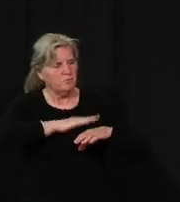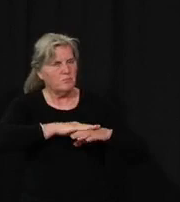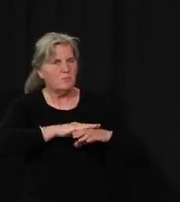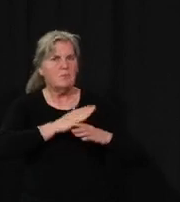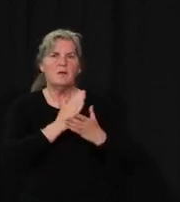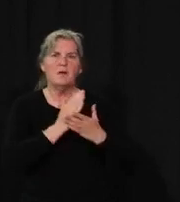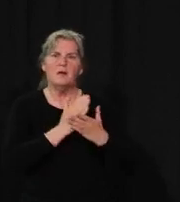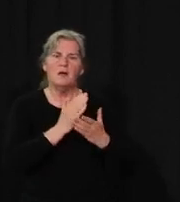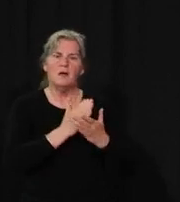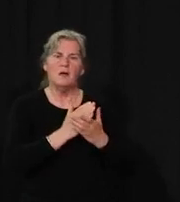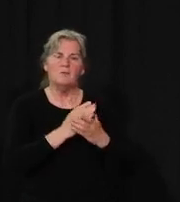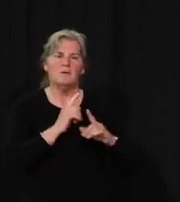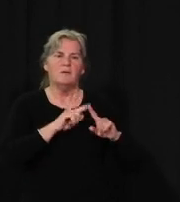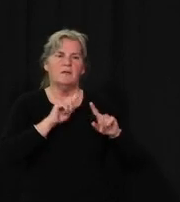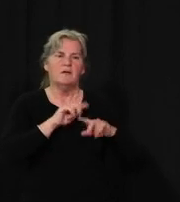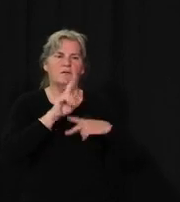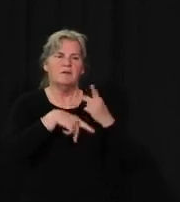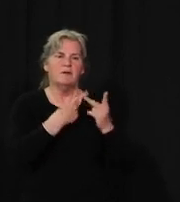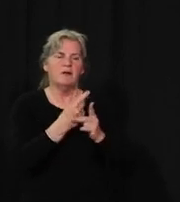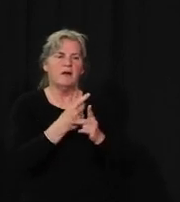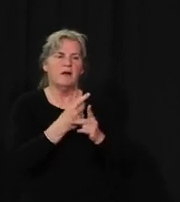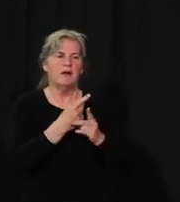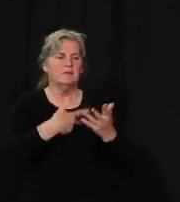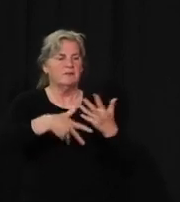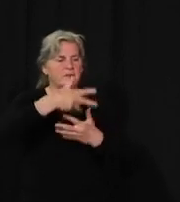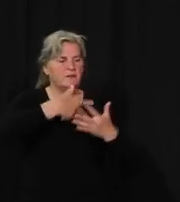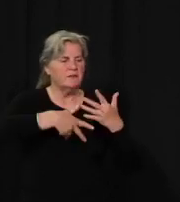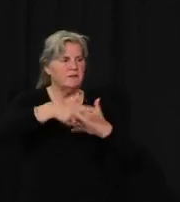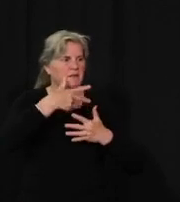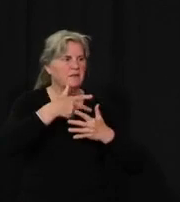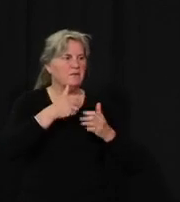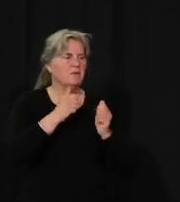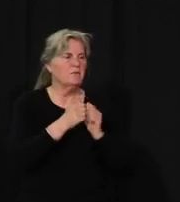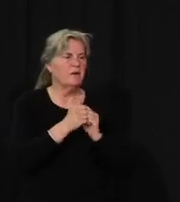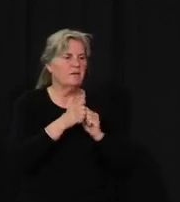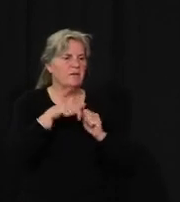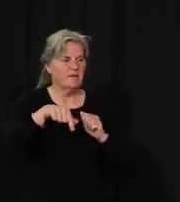about different types of gatherings that might happen wih summer coming?